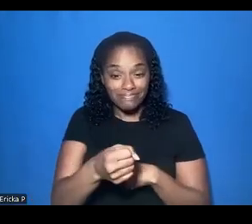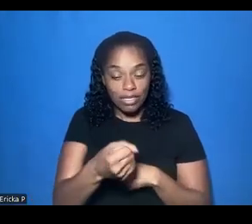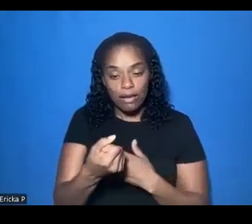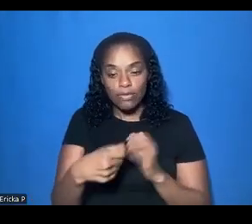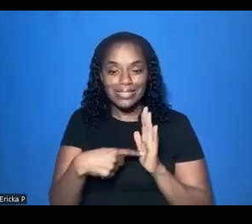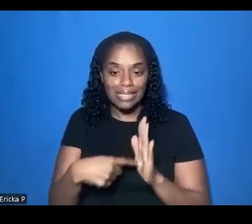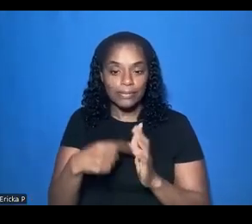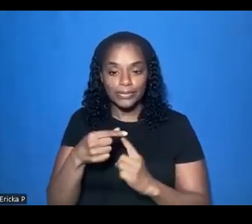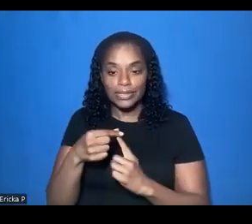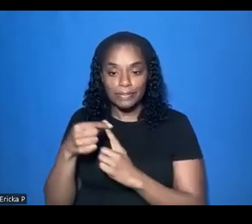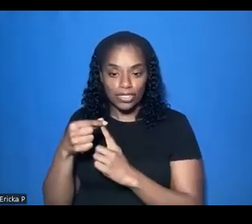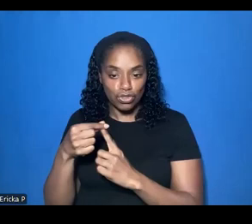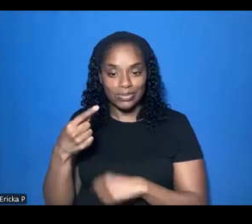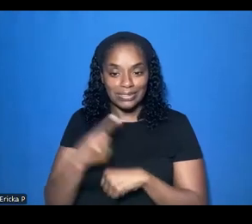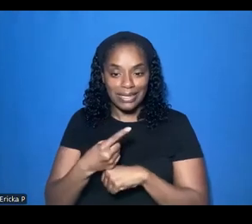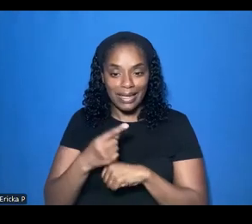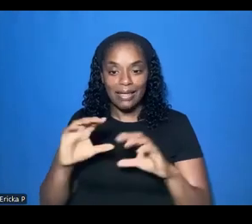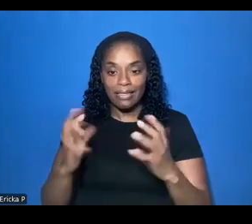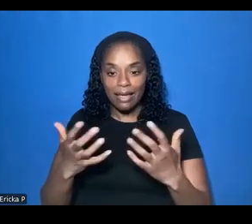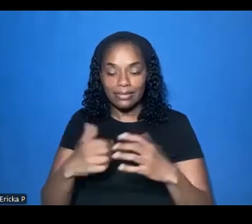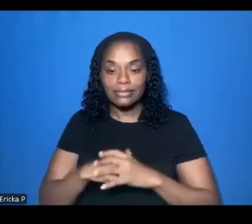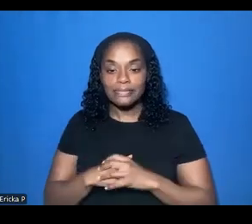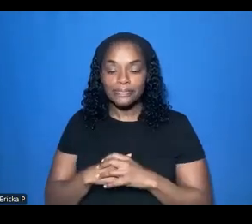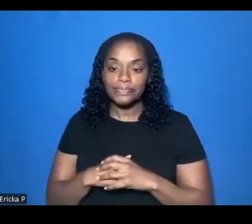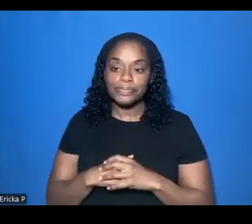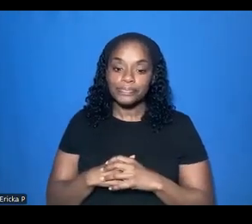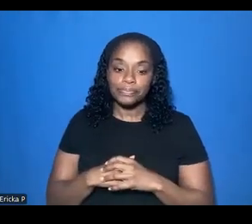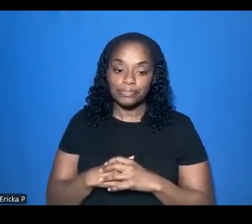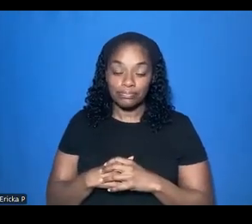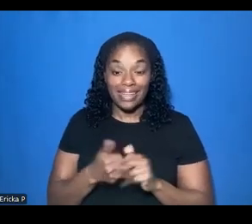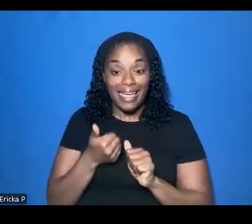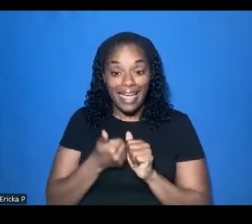class. Every three years.